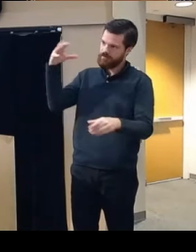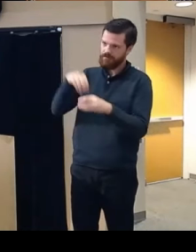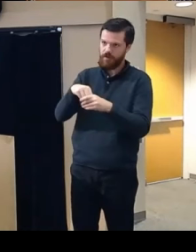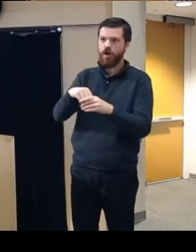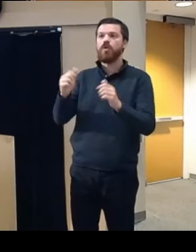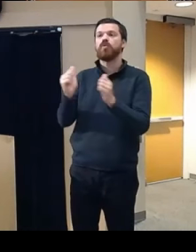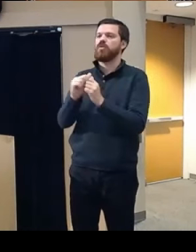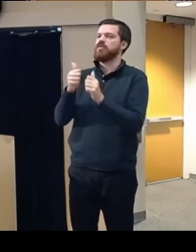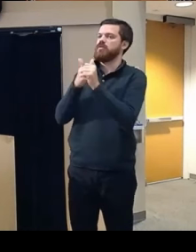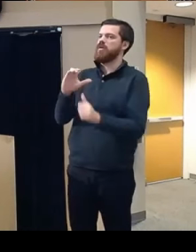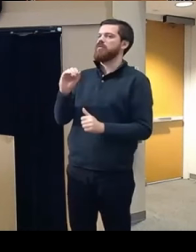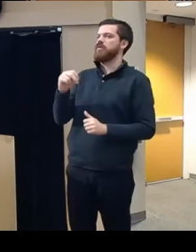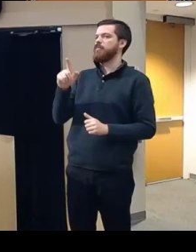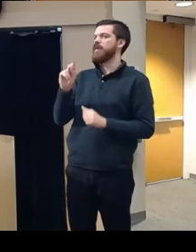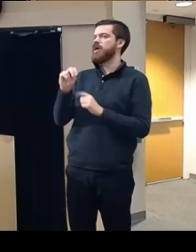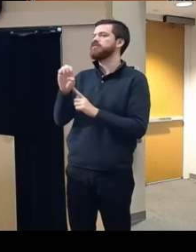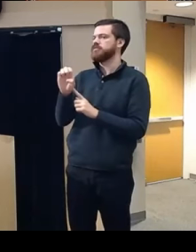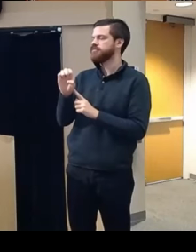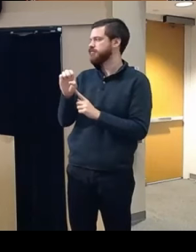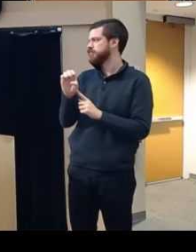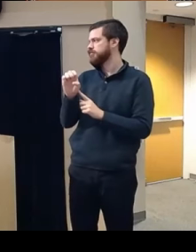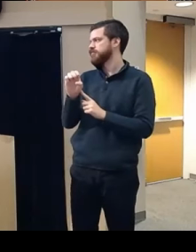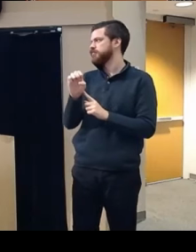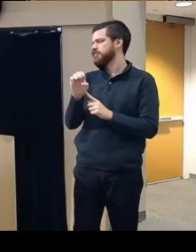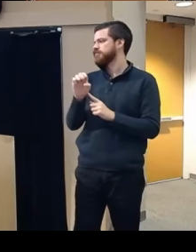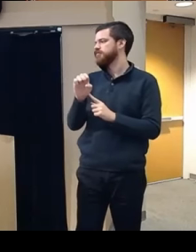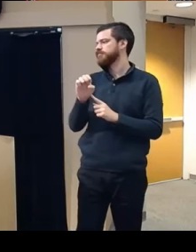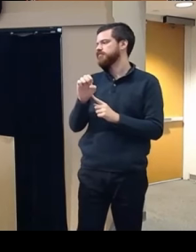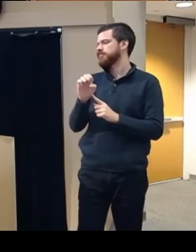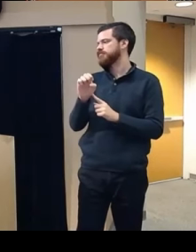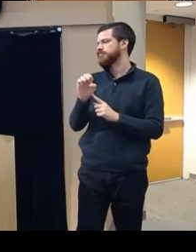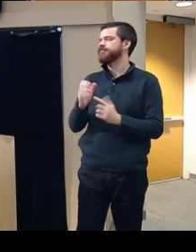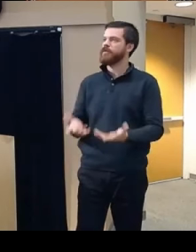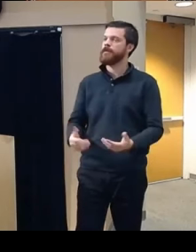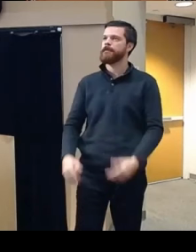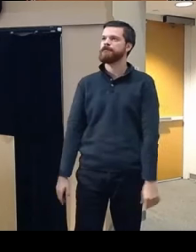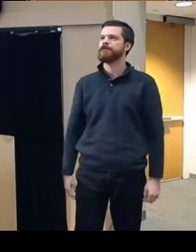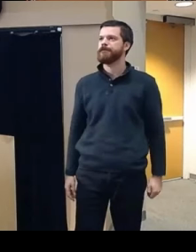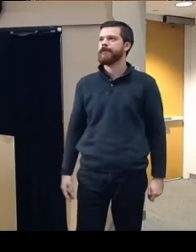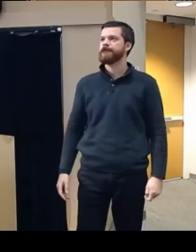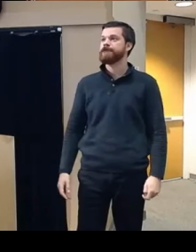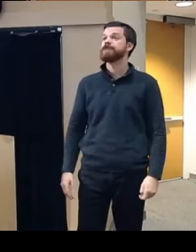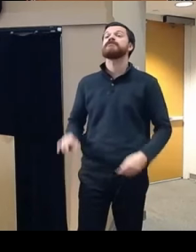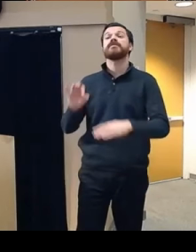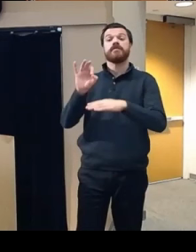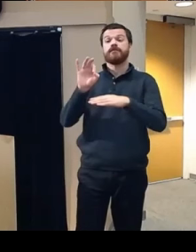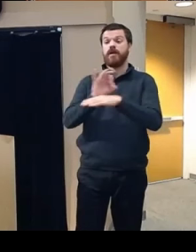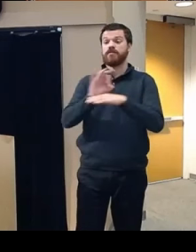compliance standpoint um so this what come the functionality that comes with a module